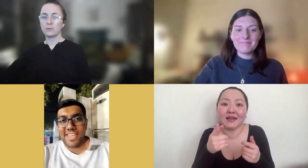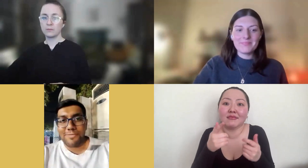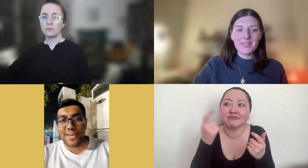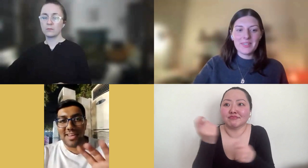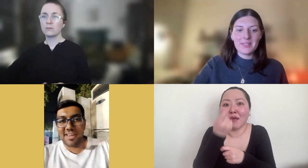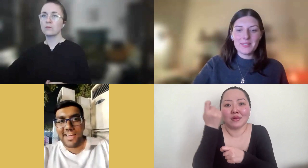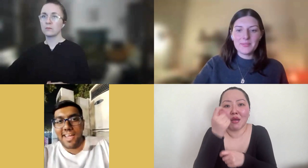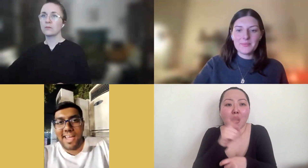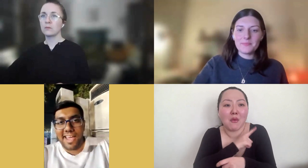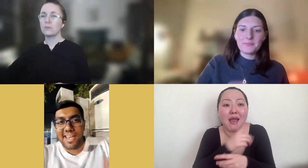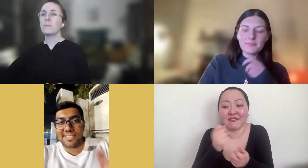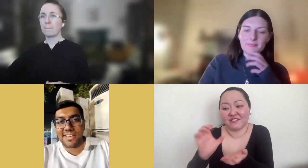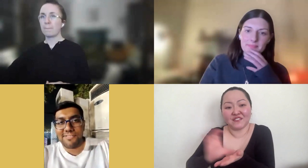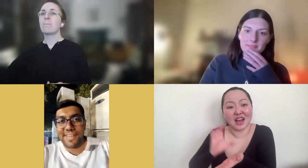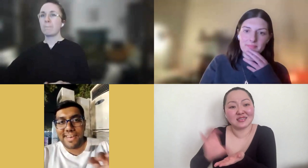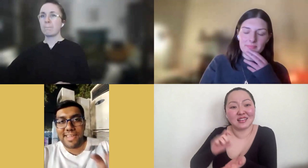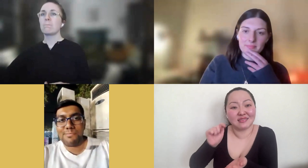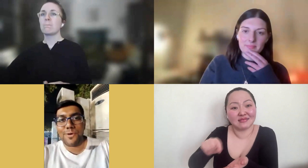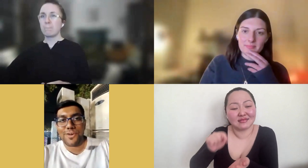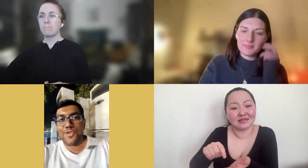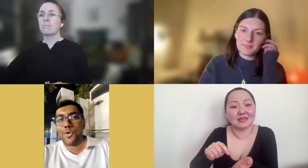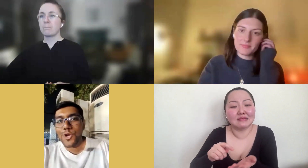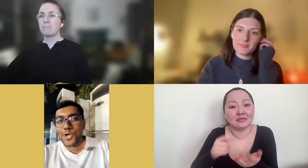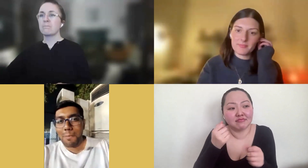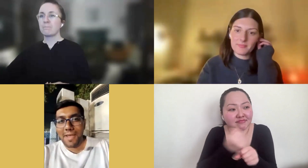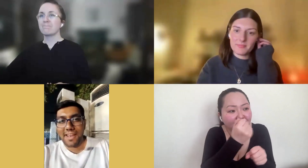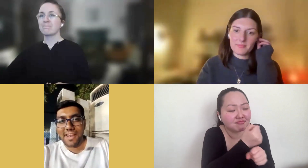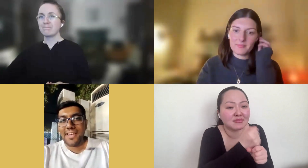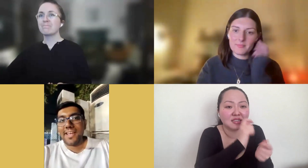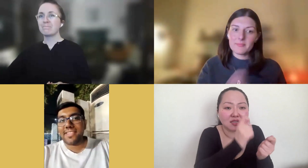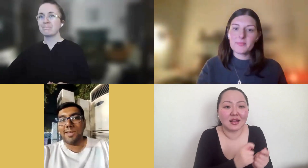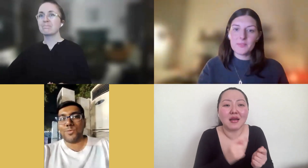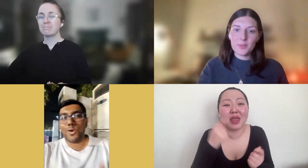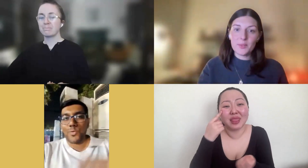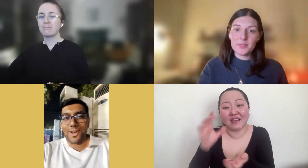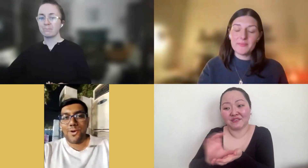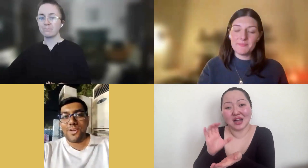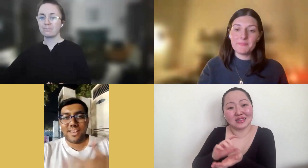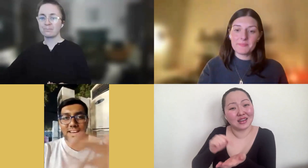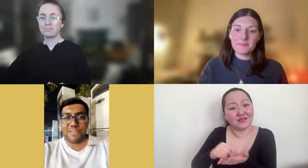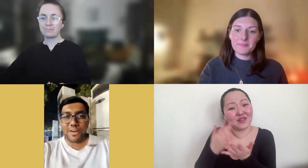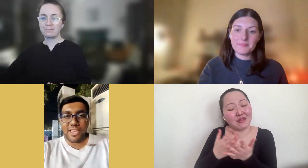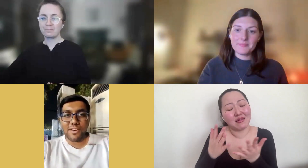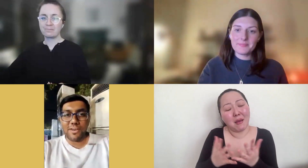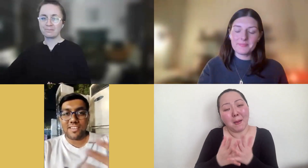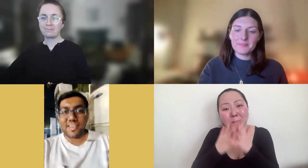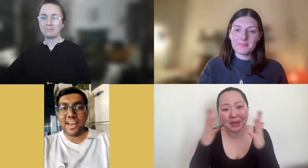I think funding has a very important role to play and that is what we are constantly working on and